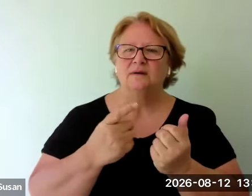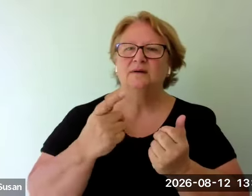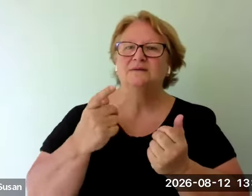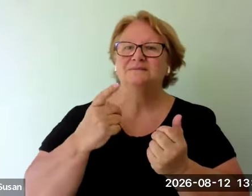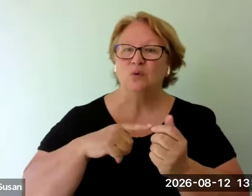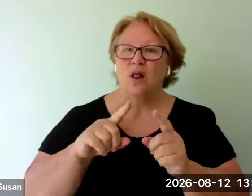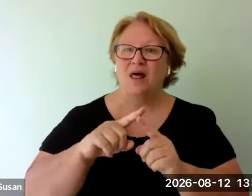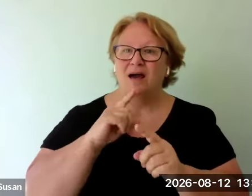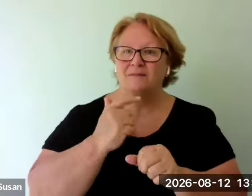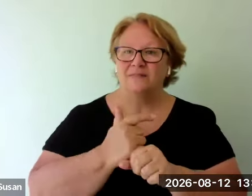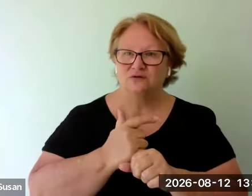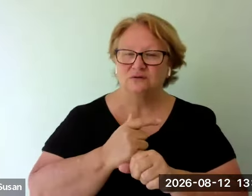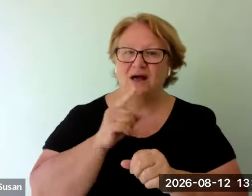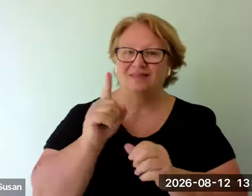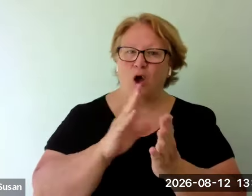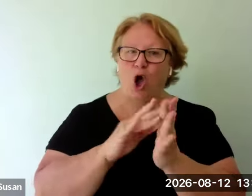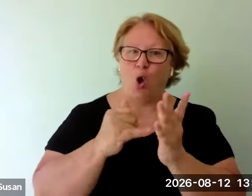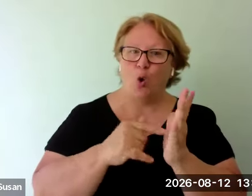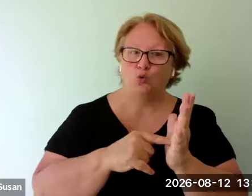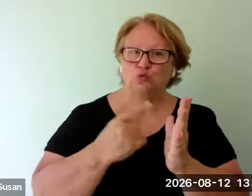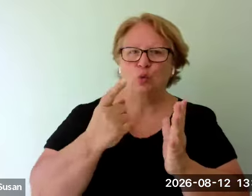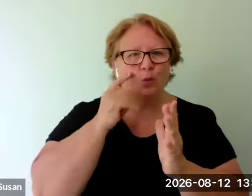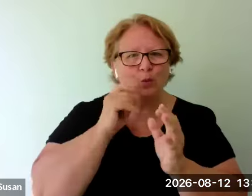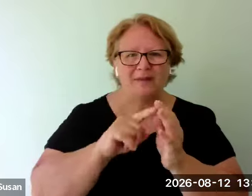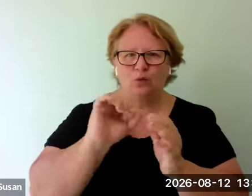letter of support from the host institution and this is